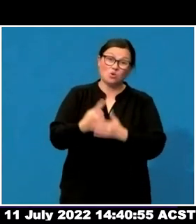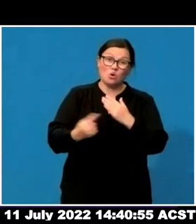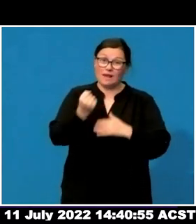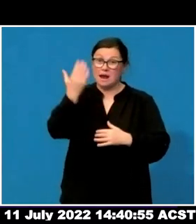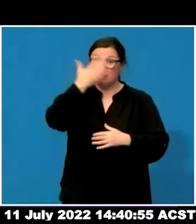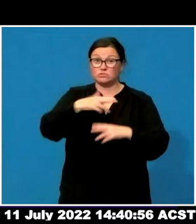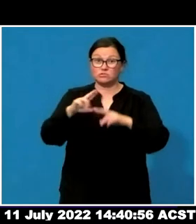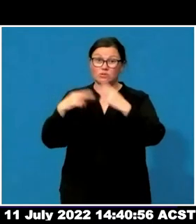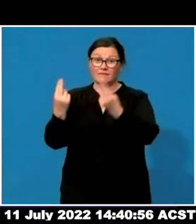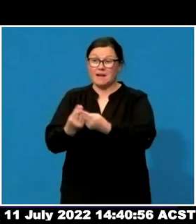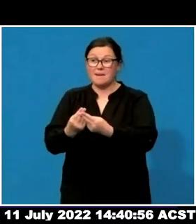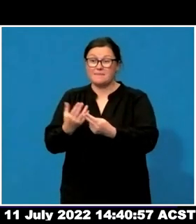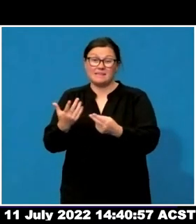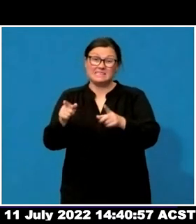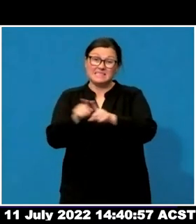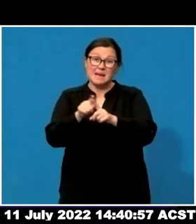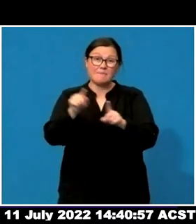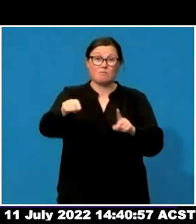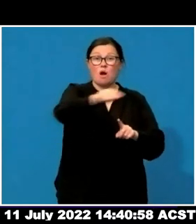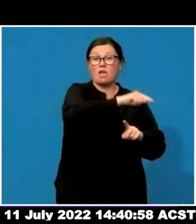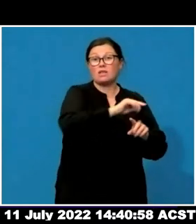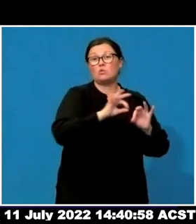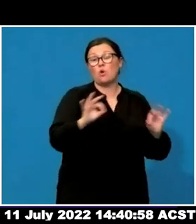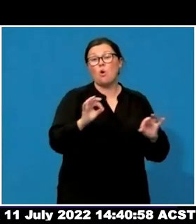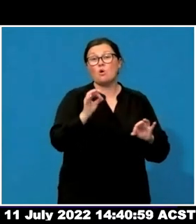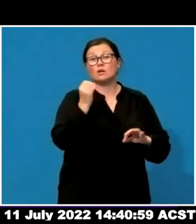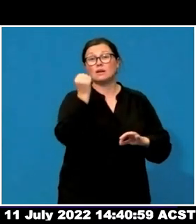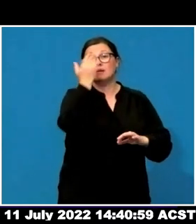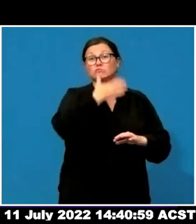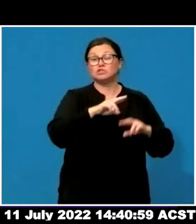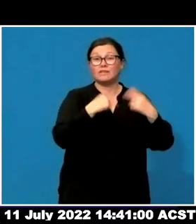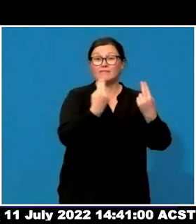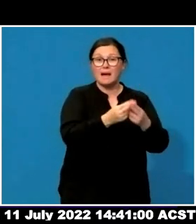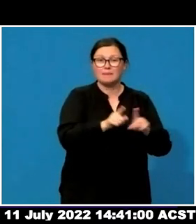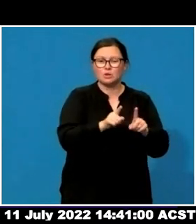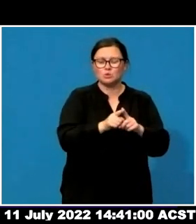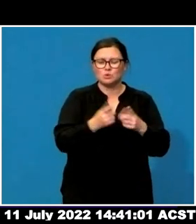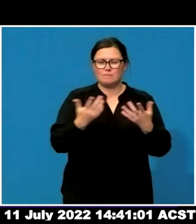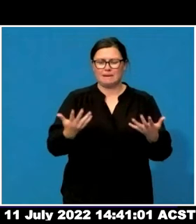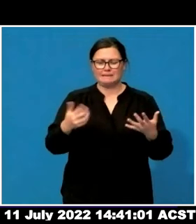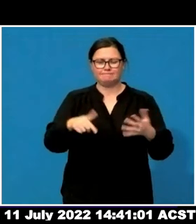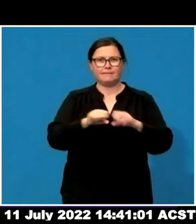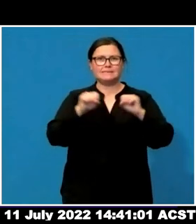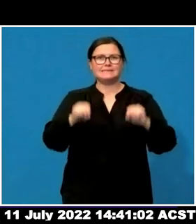There needs to be the provision and ability for people to access the services that they